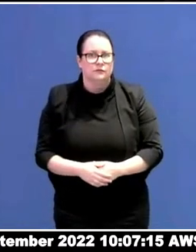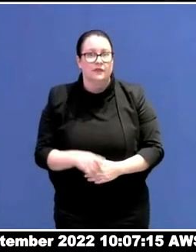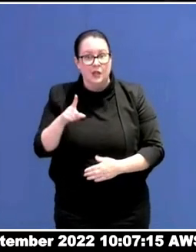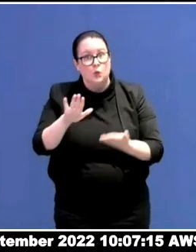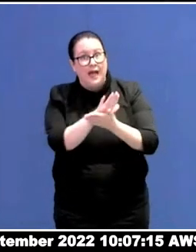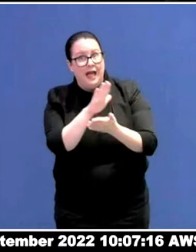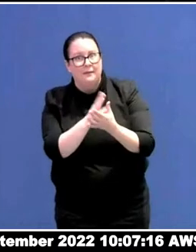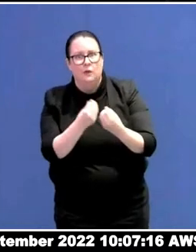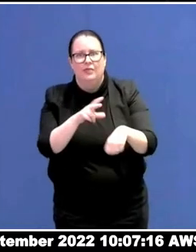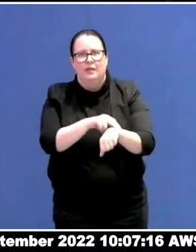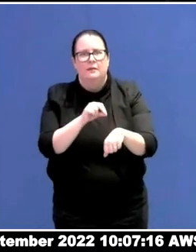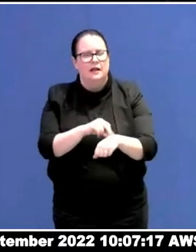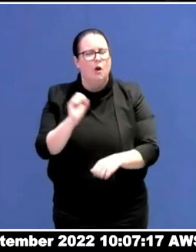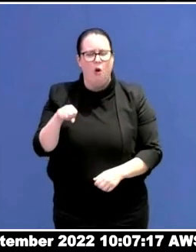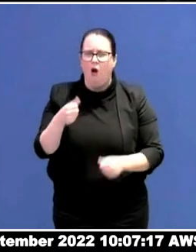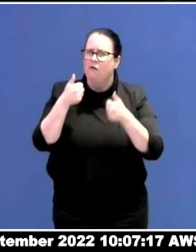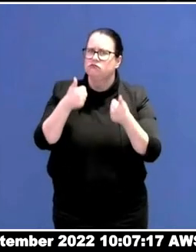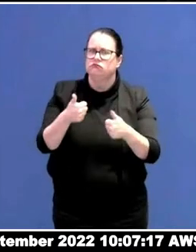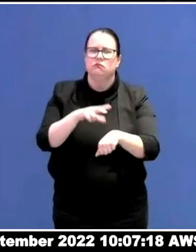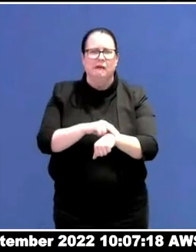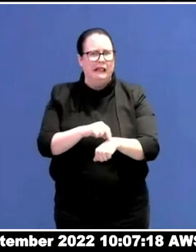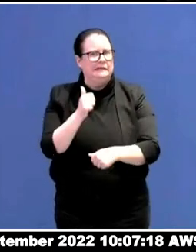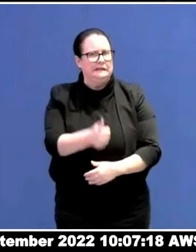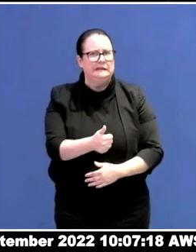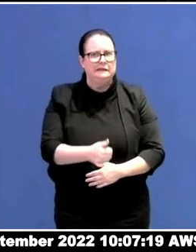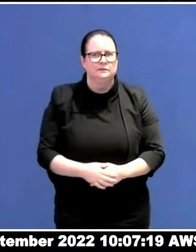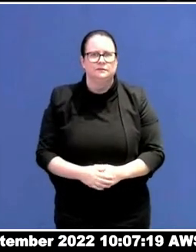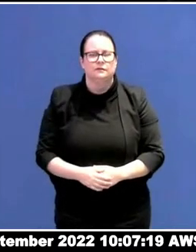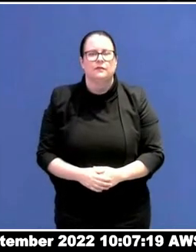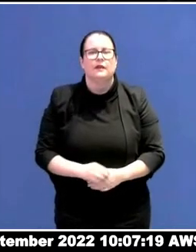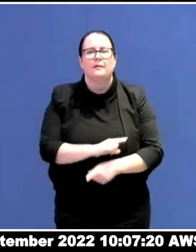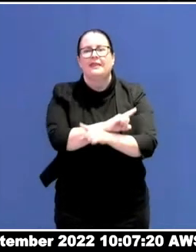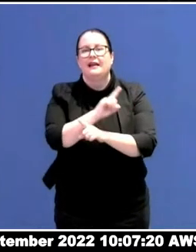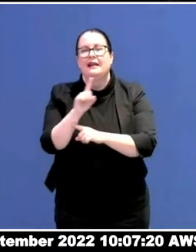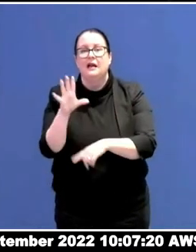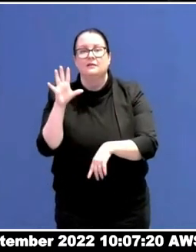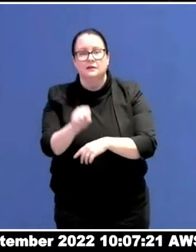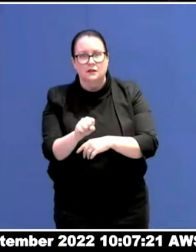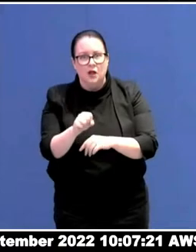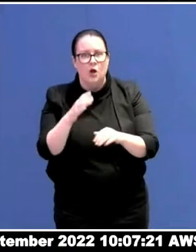Greatly. Yes. MR GRIFFIN: But then subsequently he was arrested in relation to a property offence. TERRY: Yes.